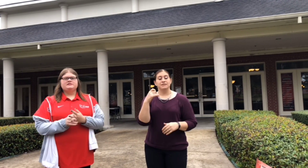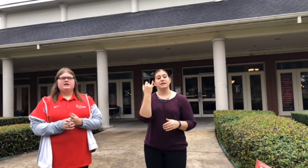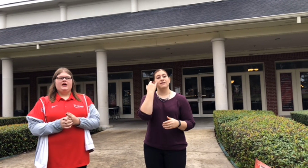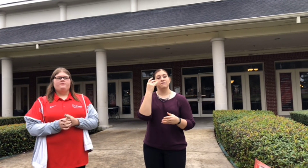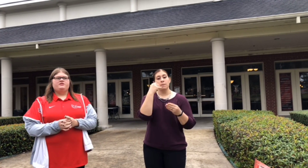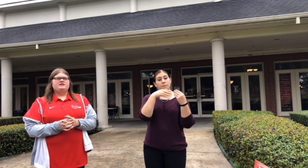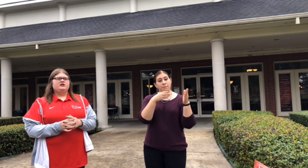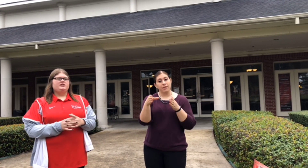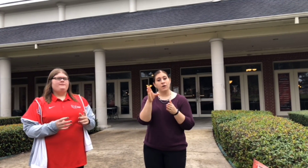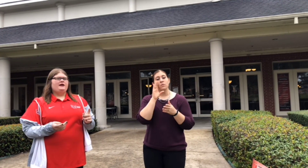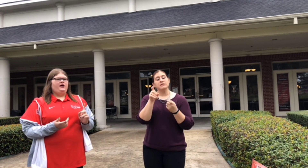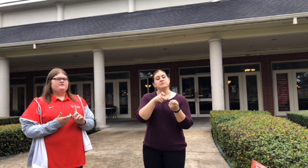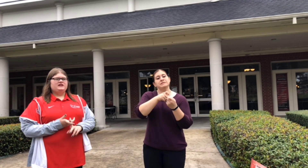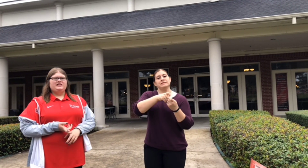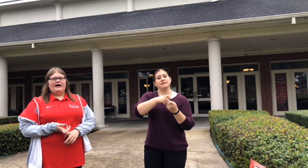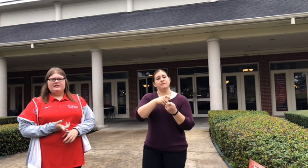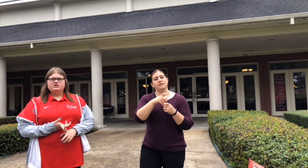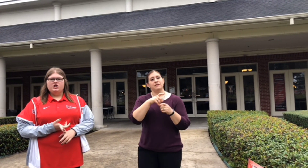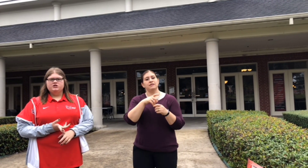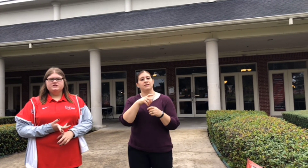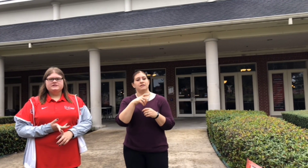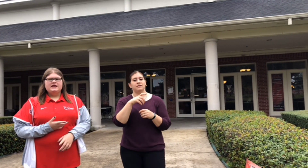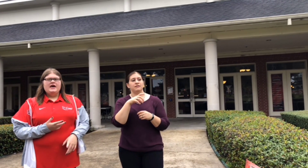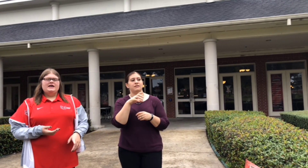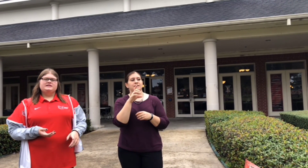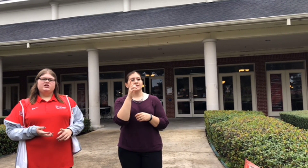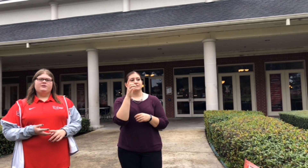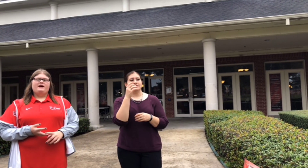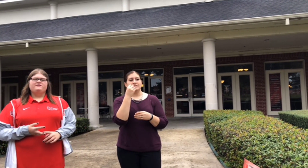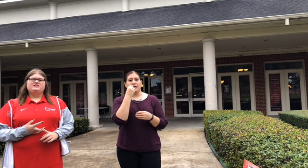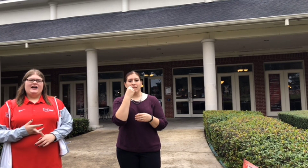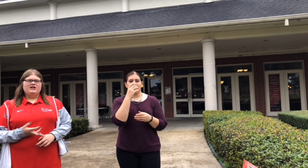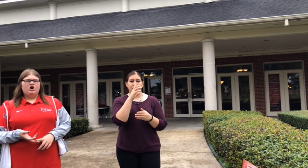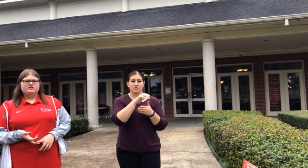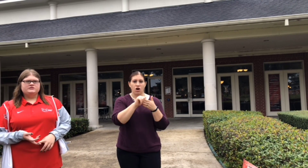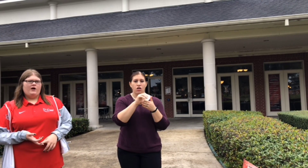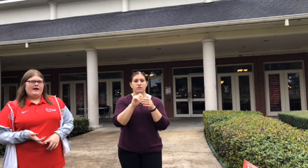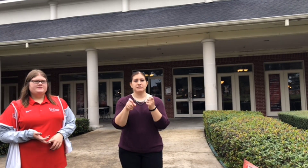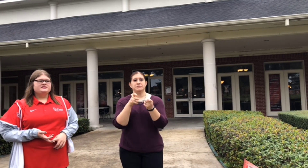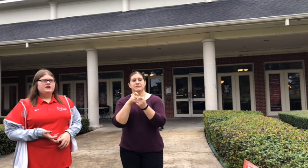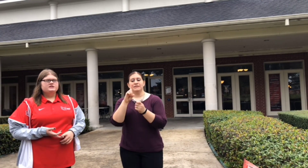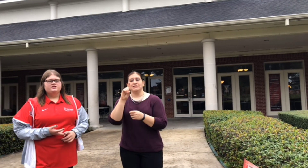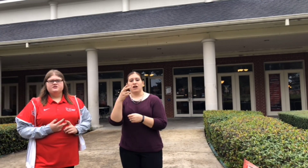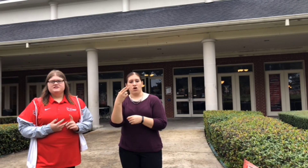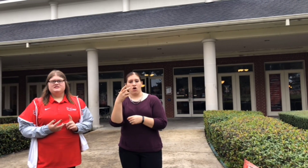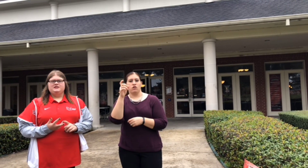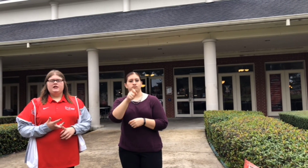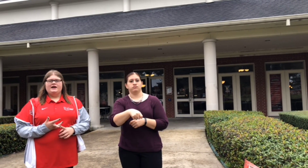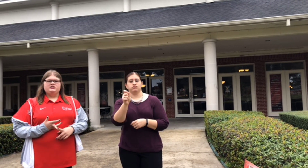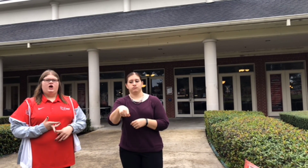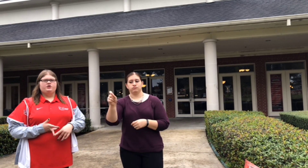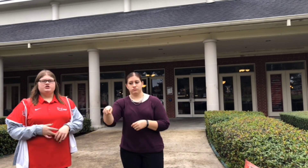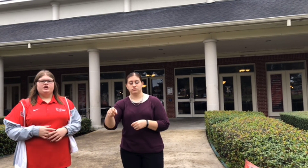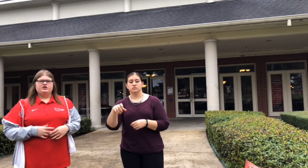going to come with a certain amount of declining dollars and a certain amount of dining hall swipes. Those declining dollars you're going